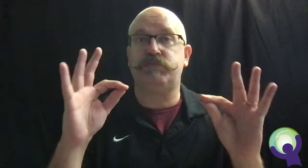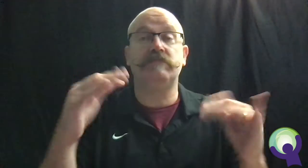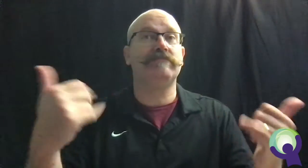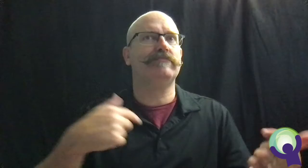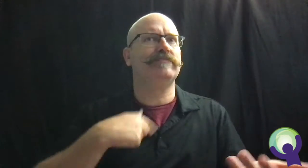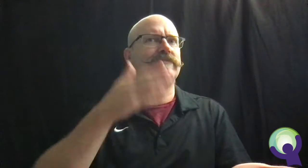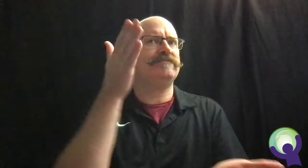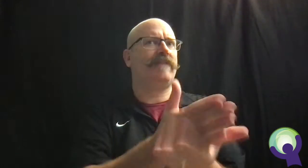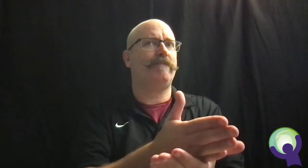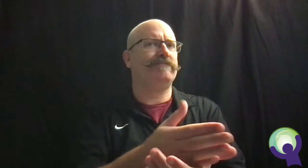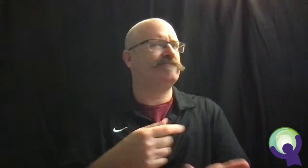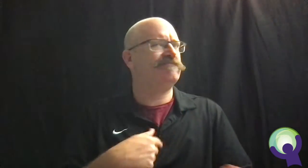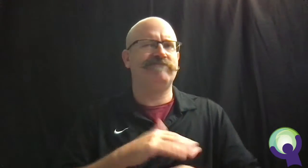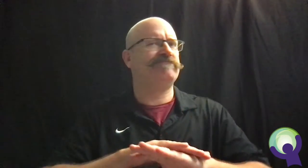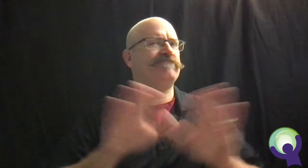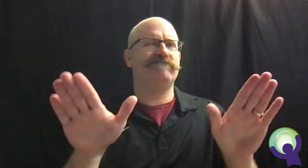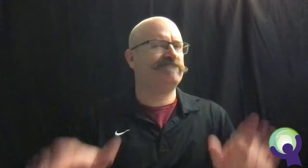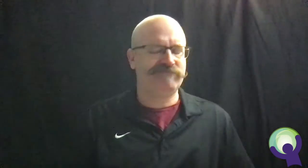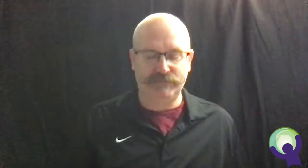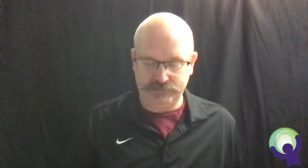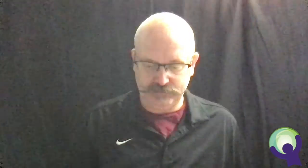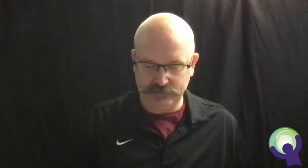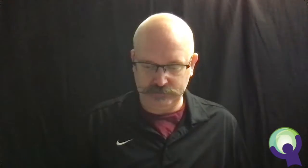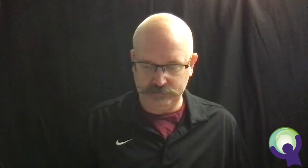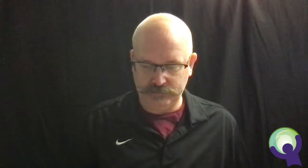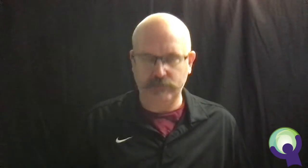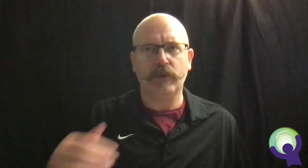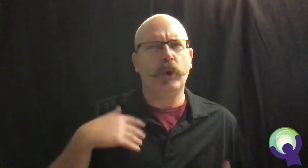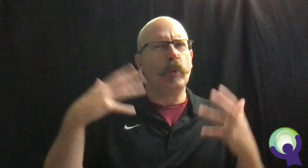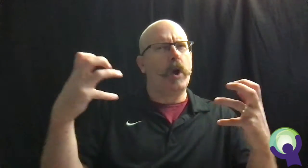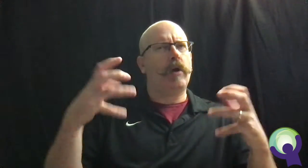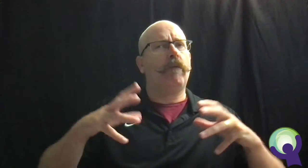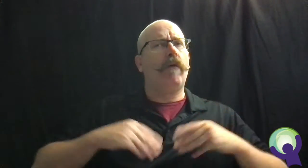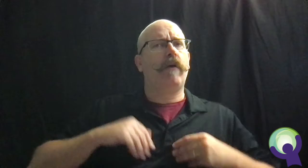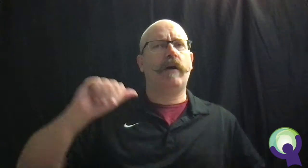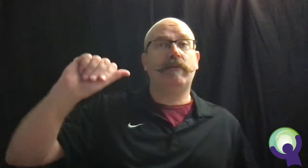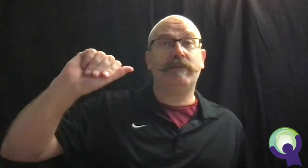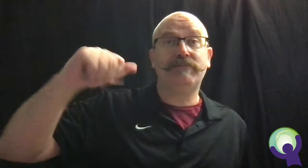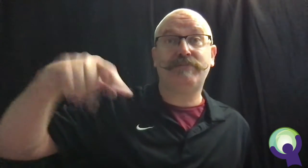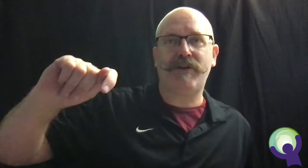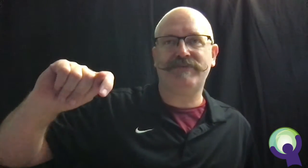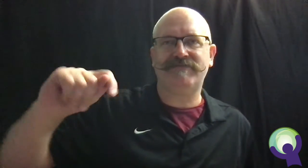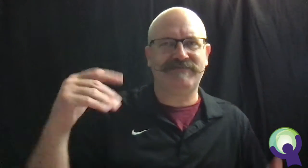we treat for pie. But I've stopped doing that. I save my money in my shoe